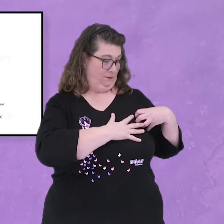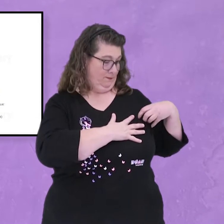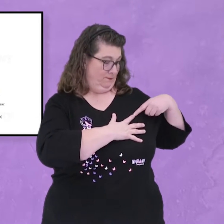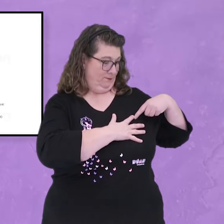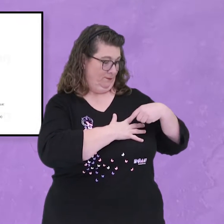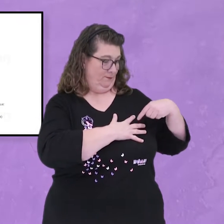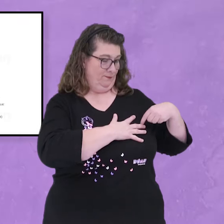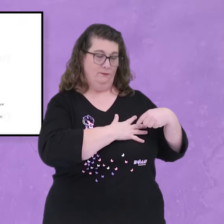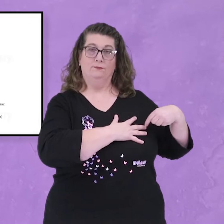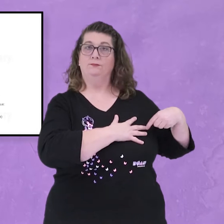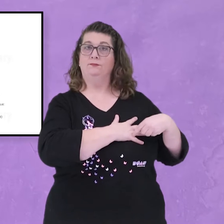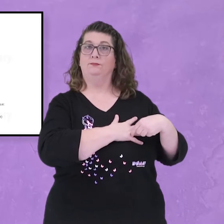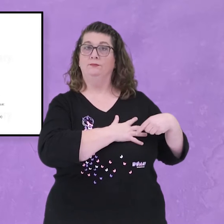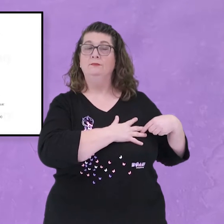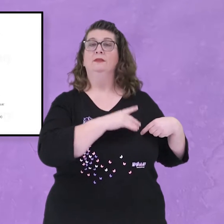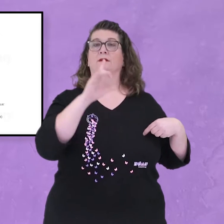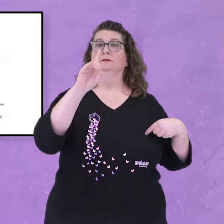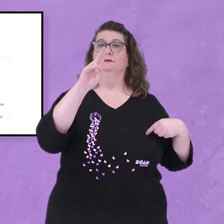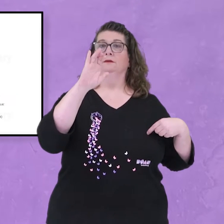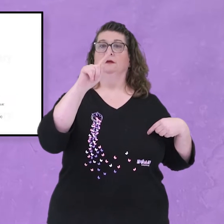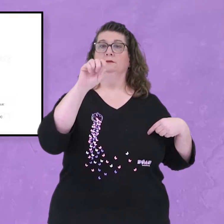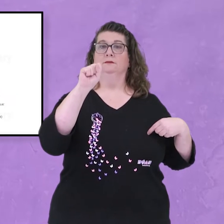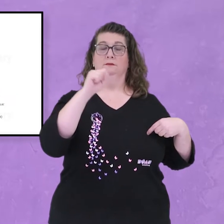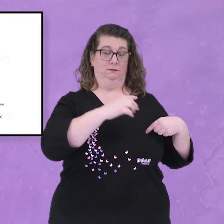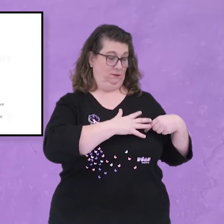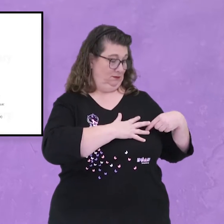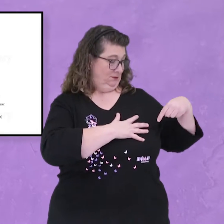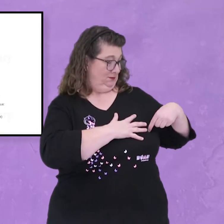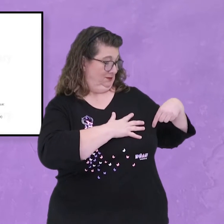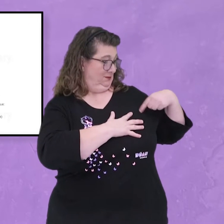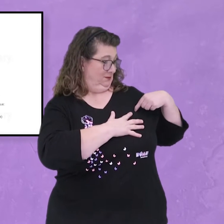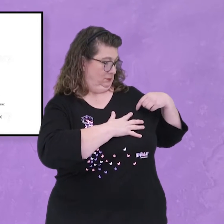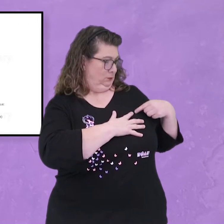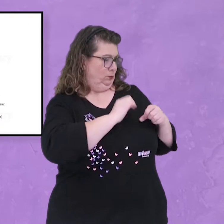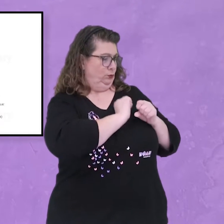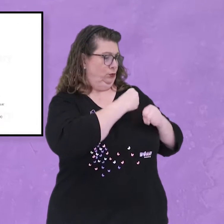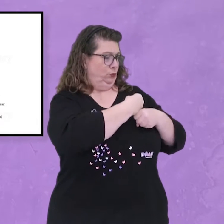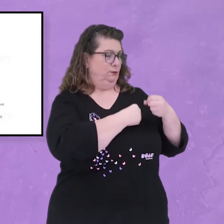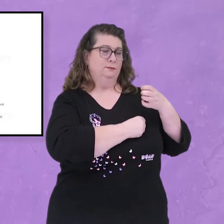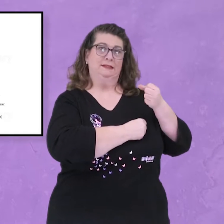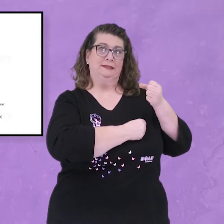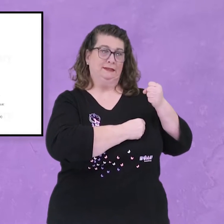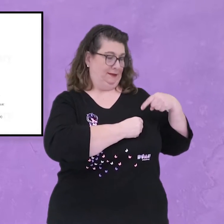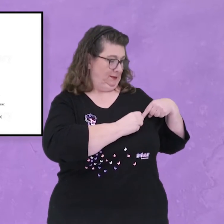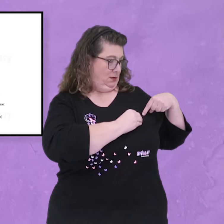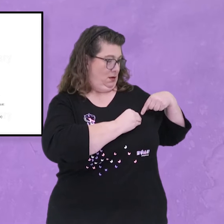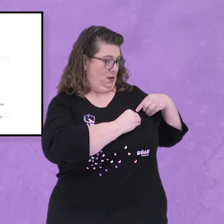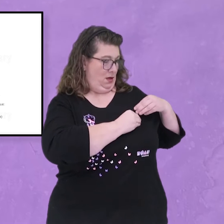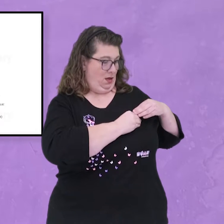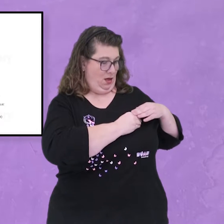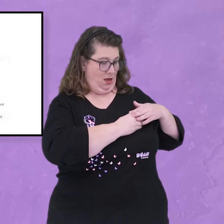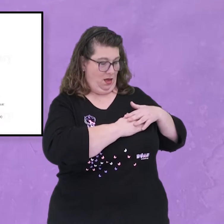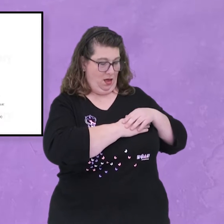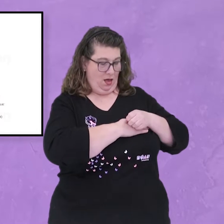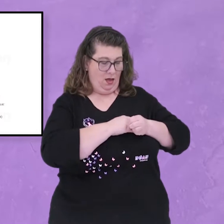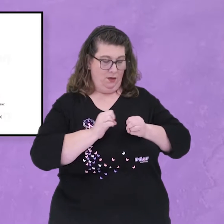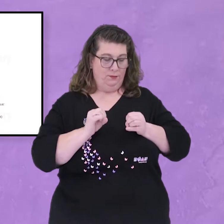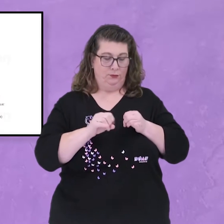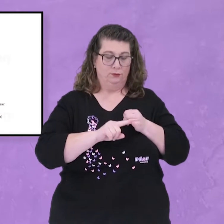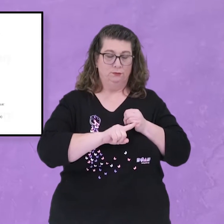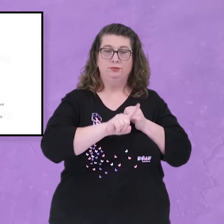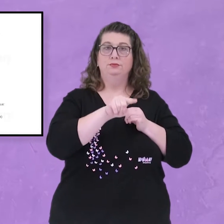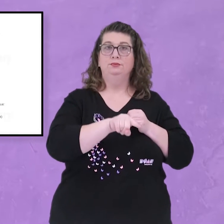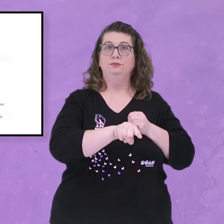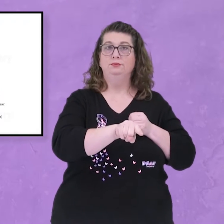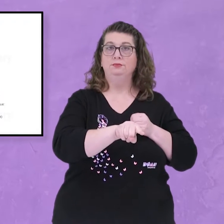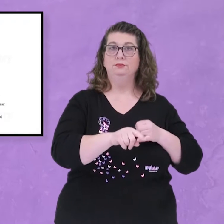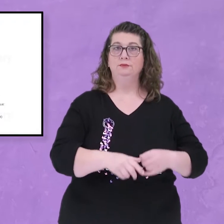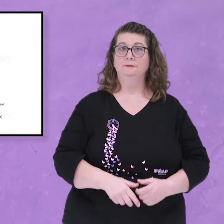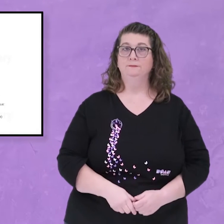ducts that carry milk to the nipples, and fat.